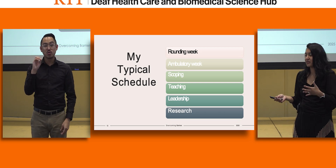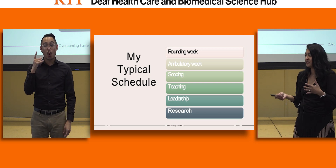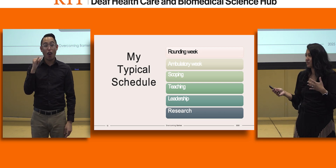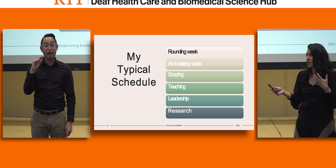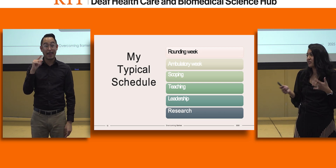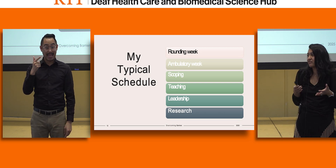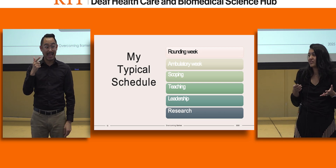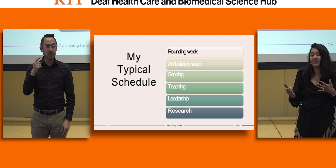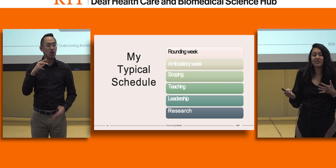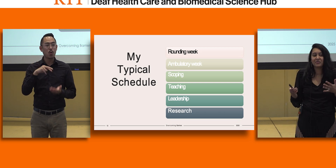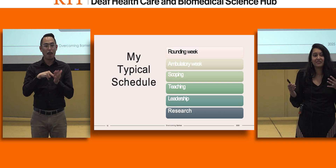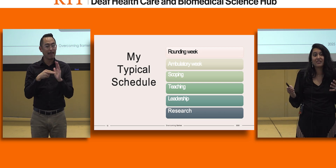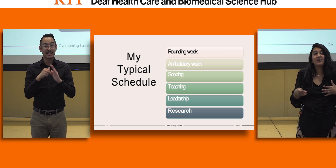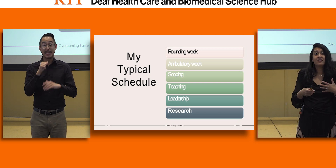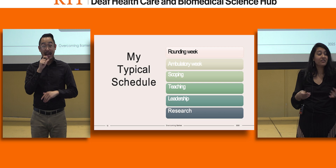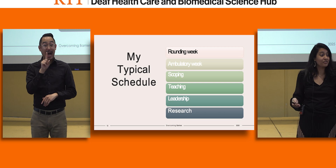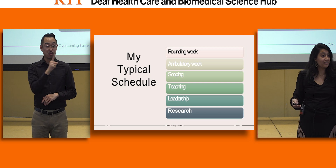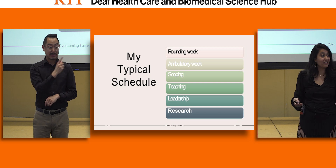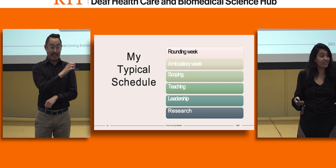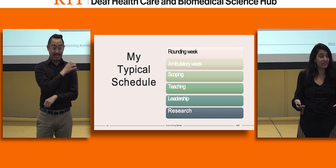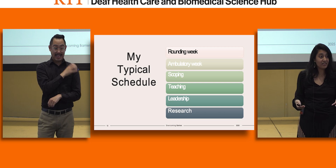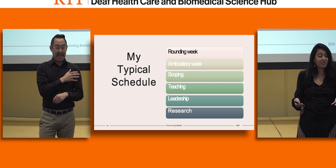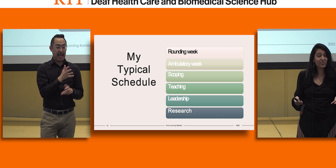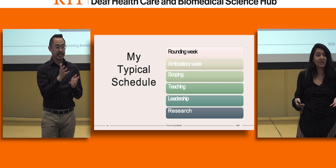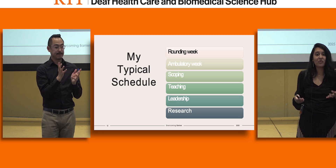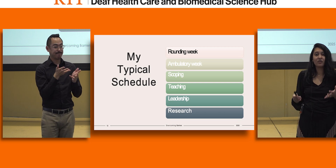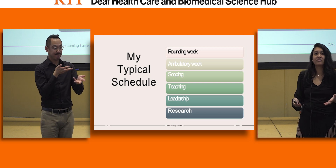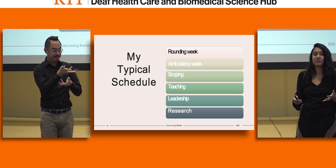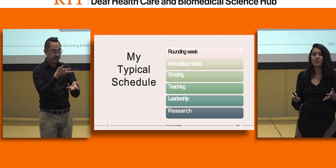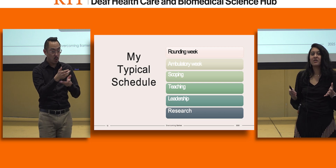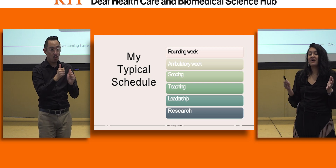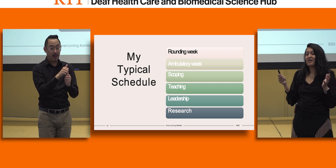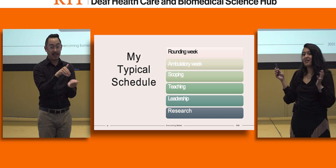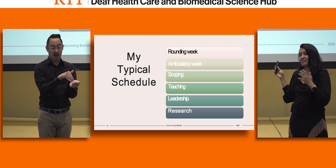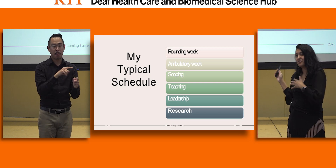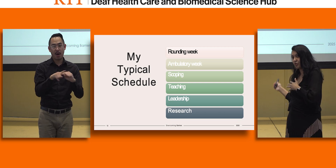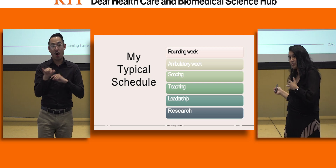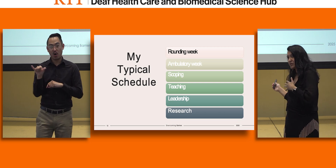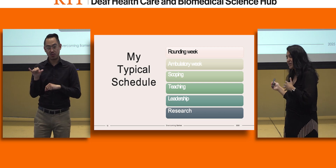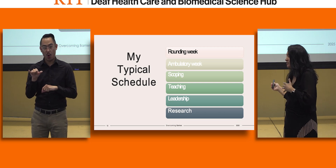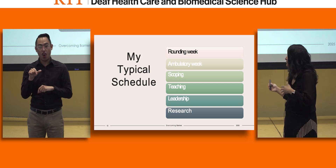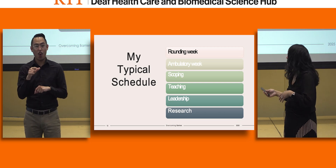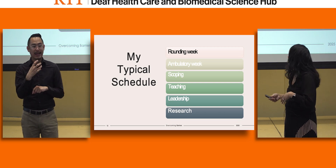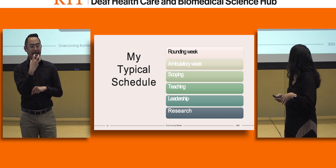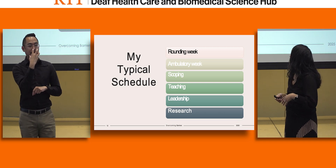So, part of the time is not just in clinic, but I'm also scoping patients.